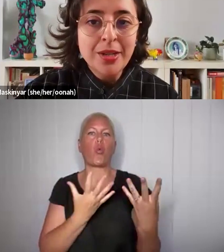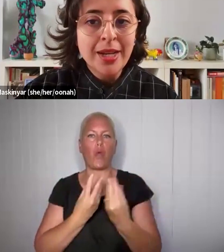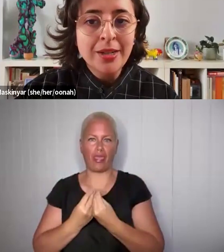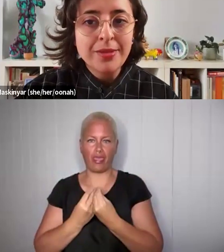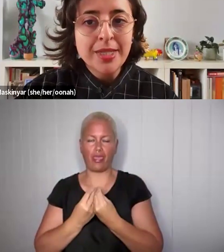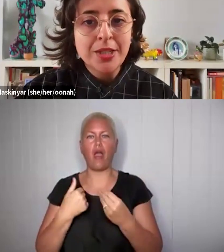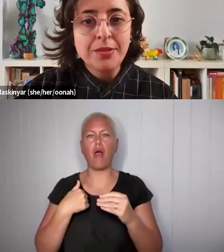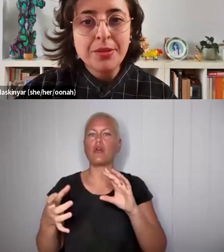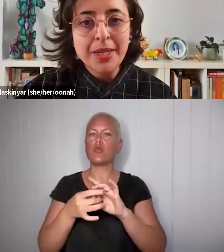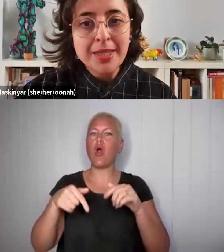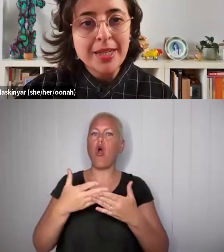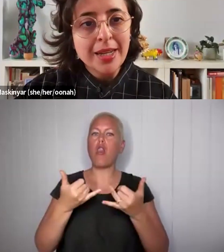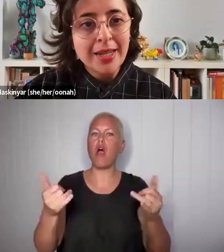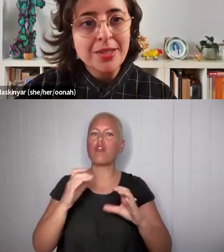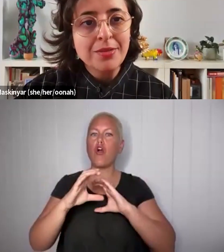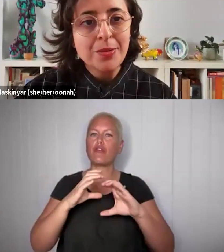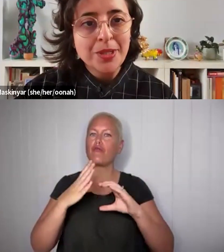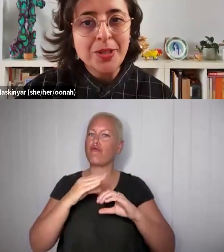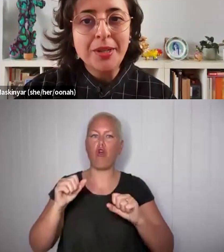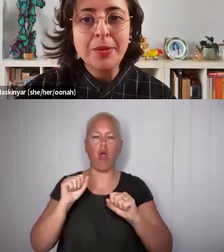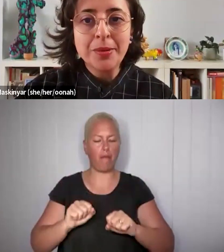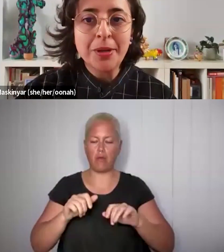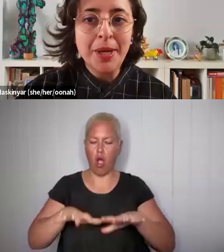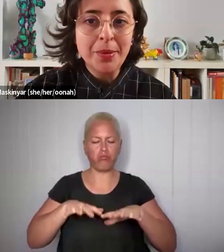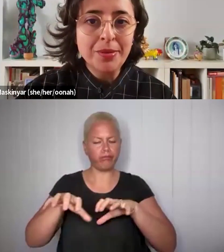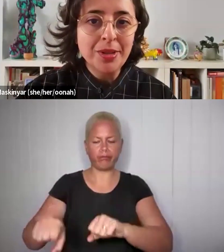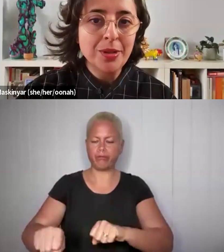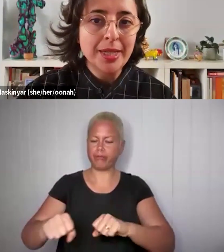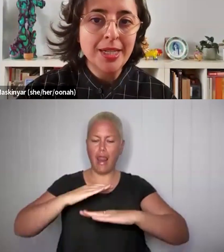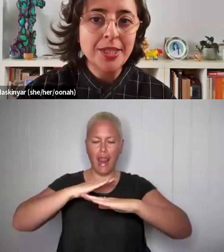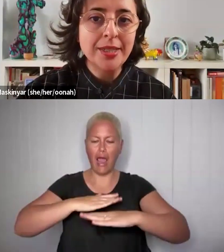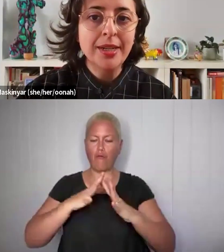this conversation from the unceded lands of the Wurundjeri Woi Wurrung people of the Kulin Nation,